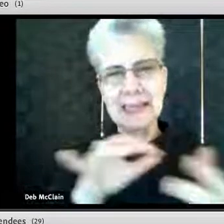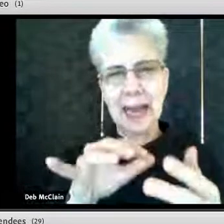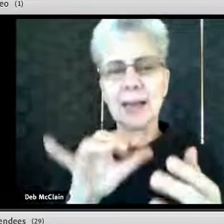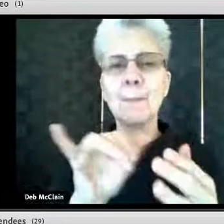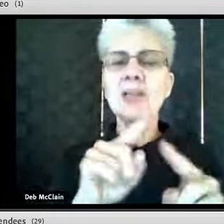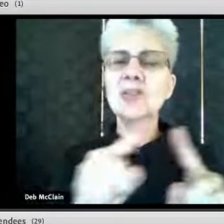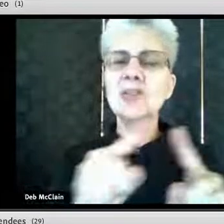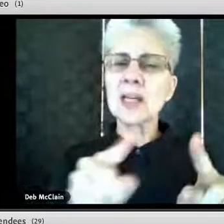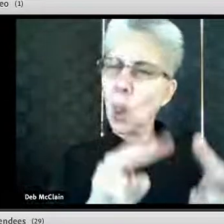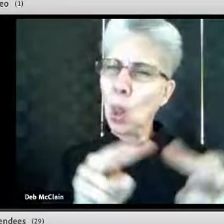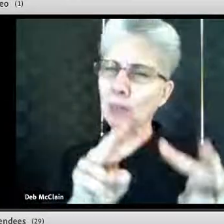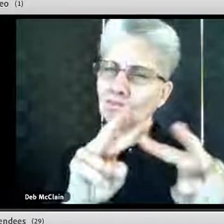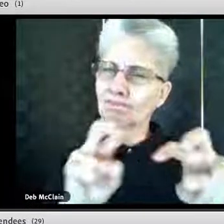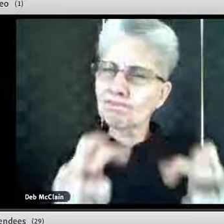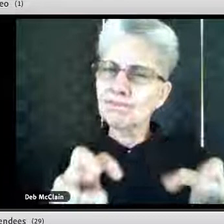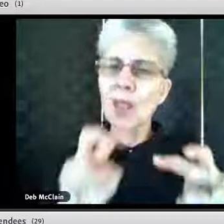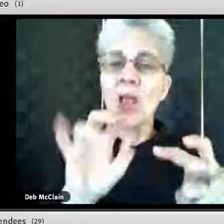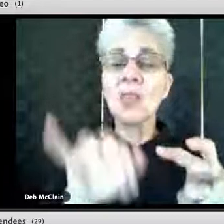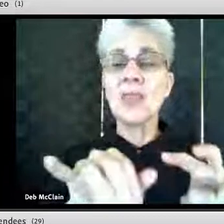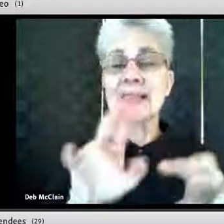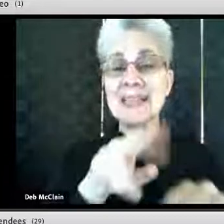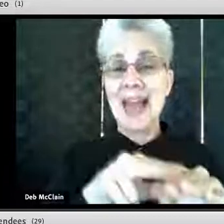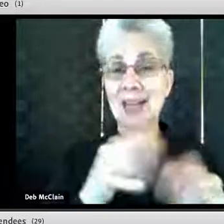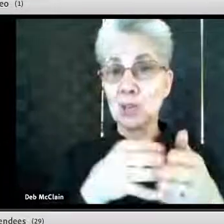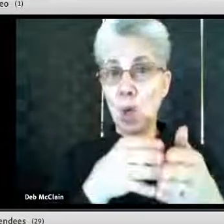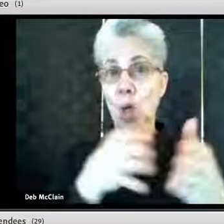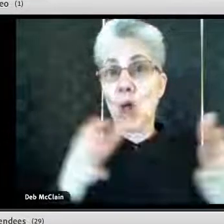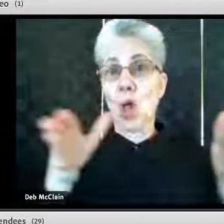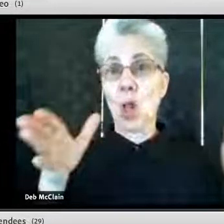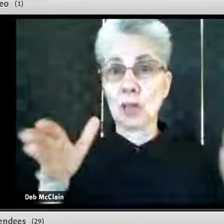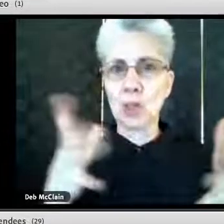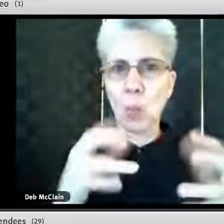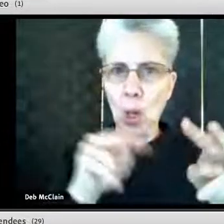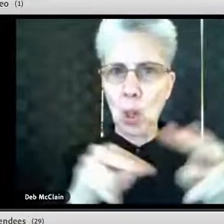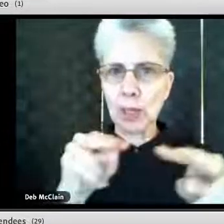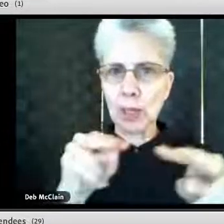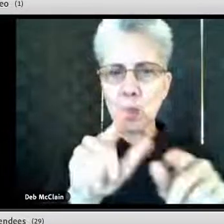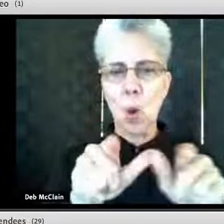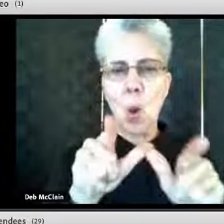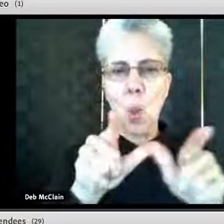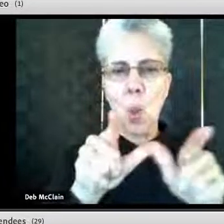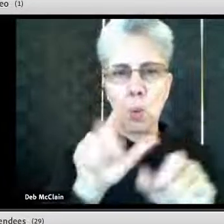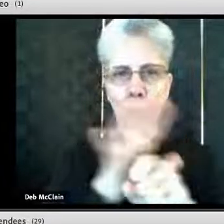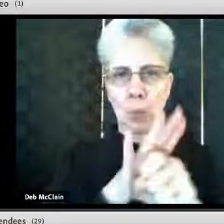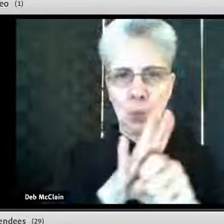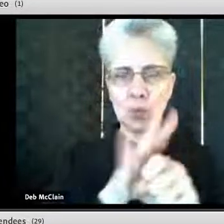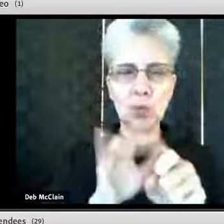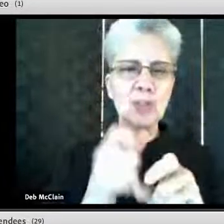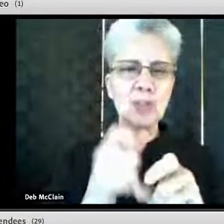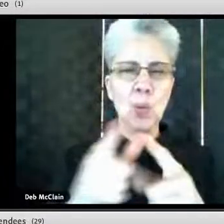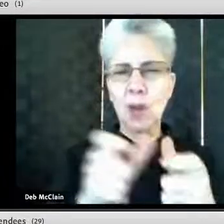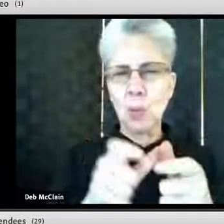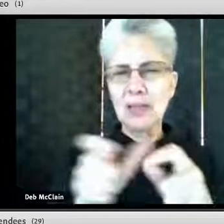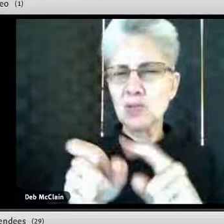Just kind of looking... and again, this is national. So you're going to want to look at your local users. You can do little quick surveys.